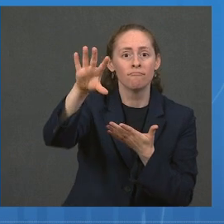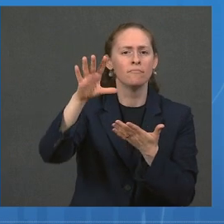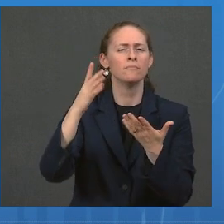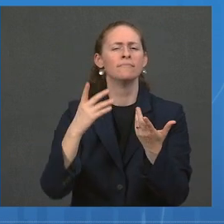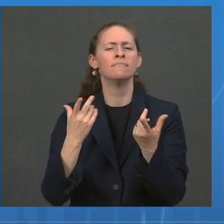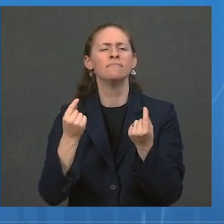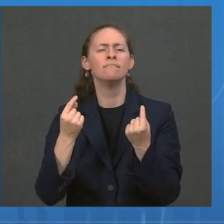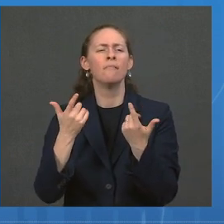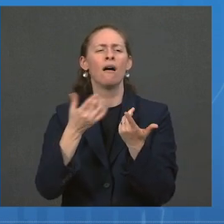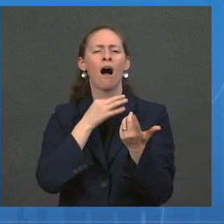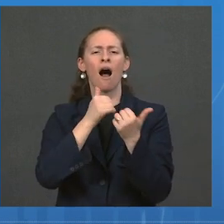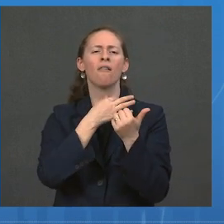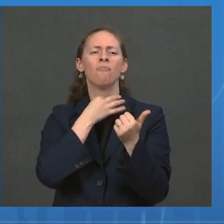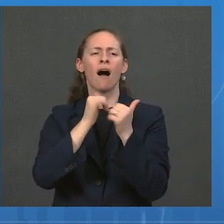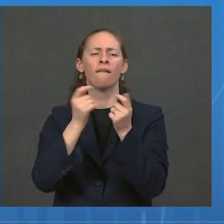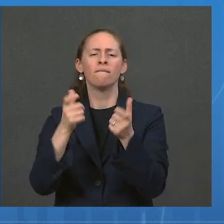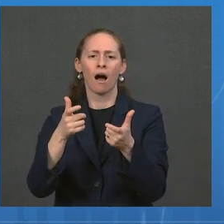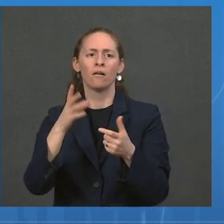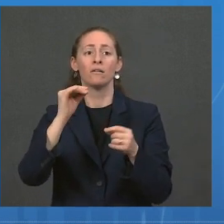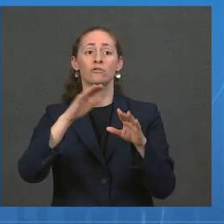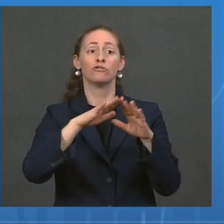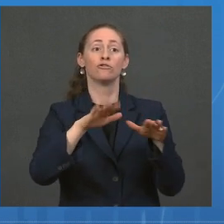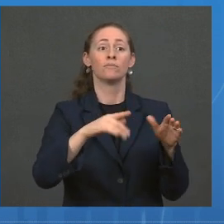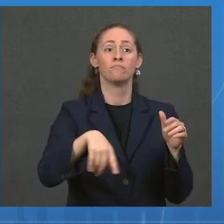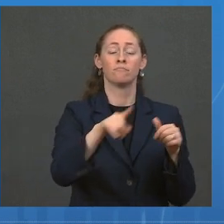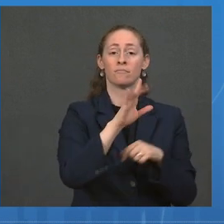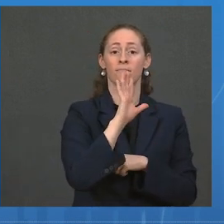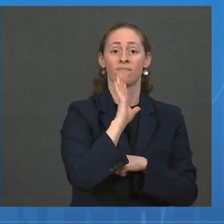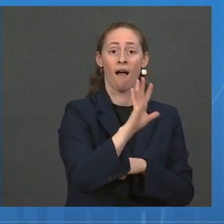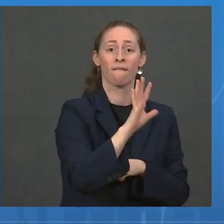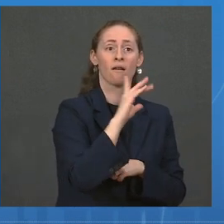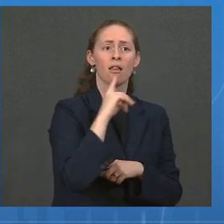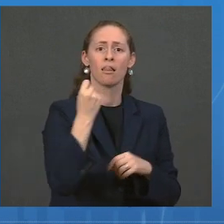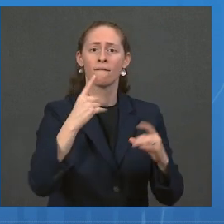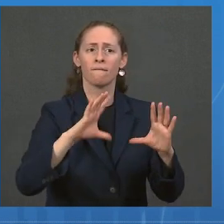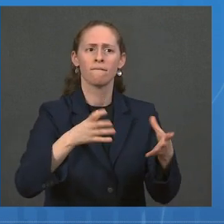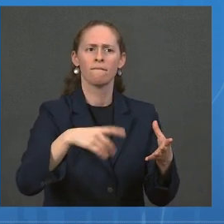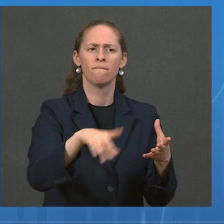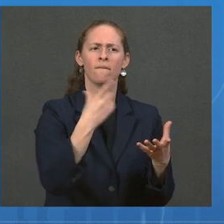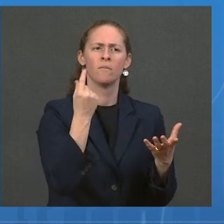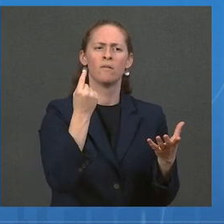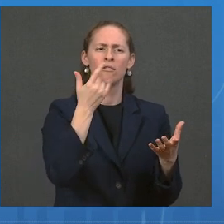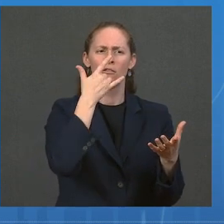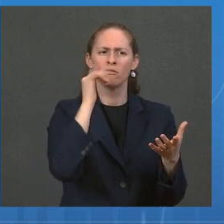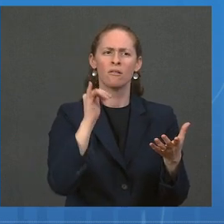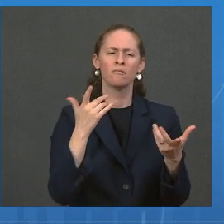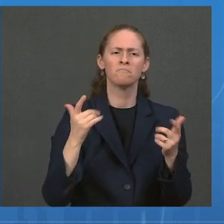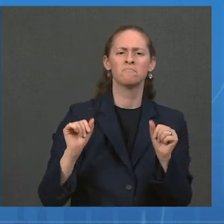of these children, 5 to 11 -- what kind of impact will that have on your projections of herd immunity?